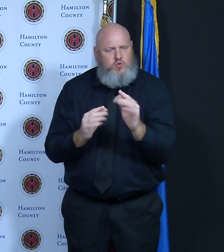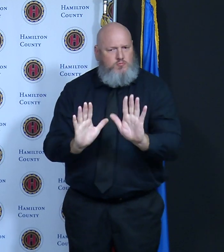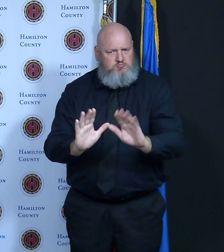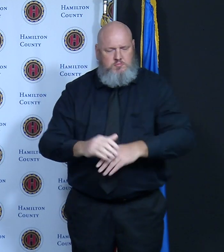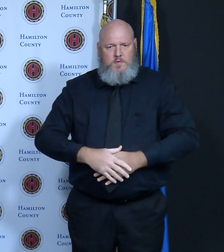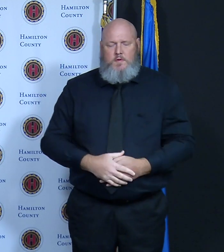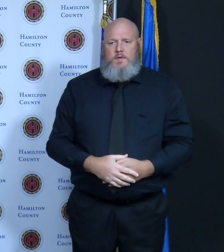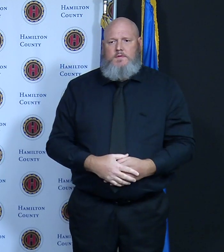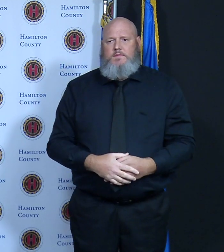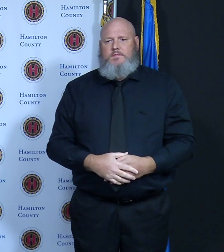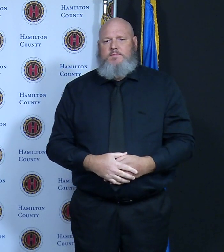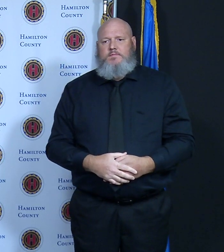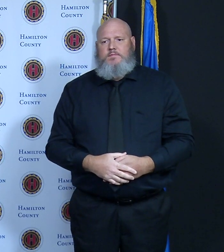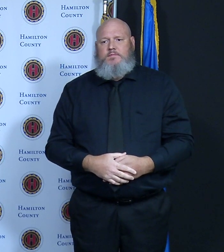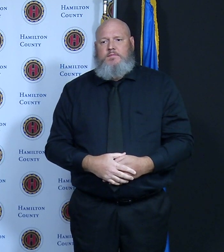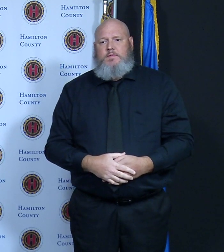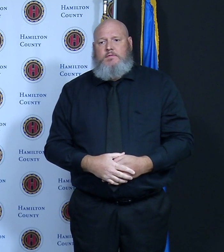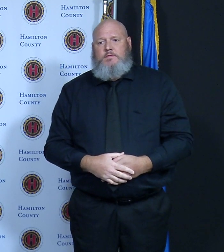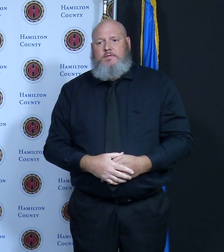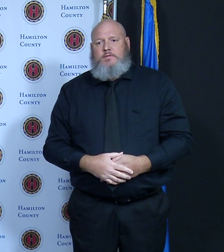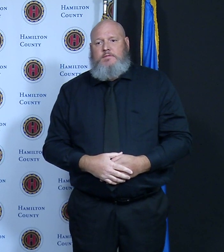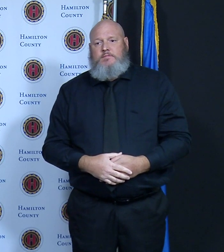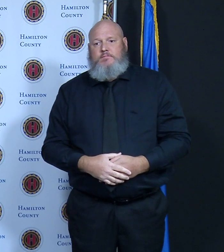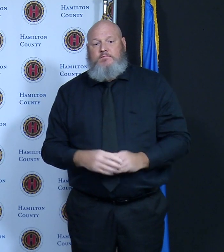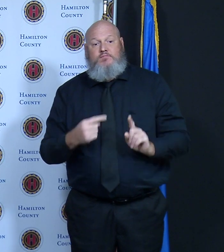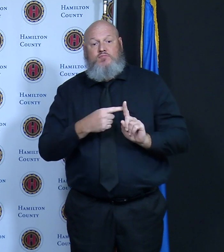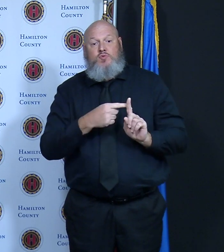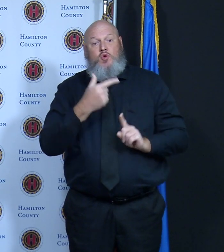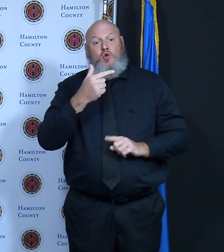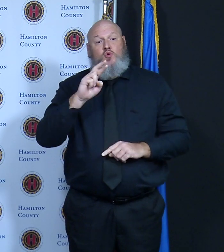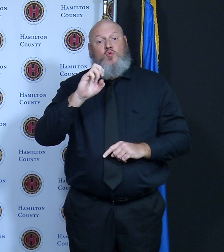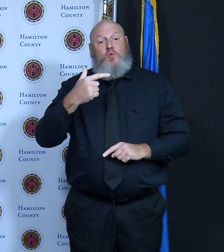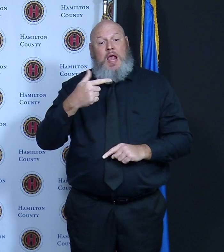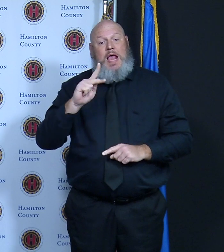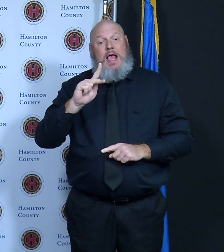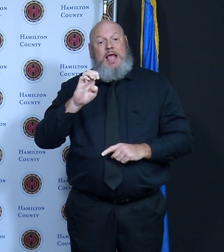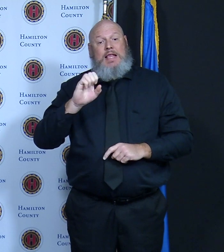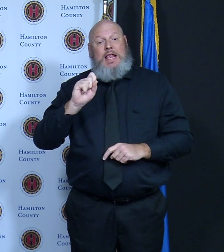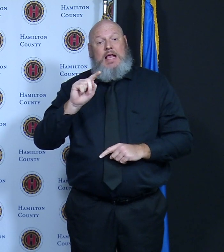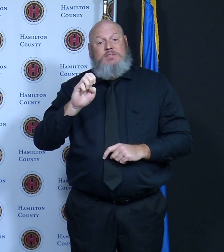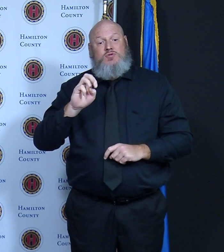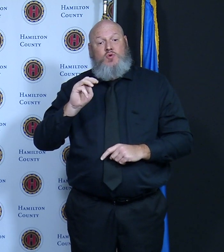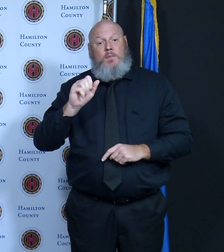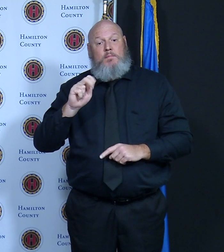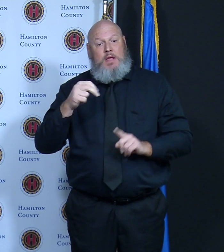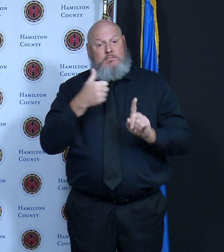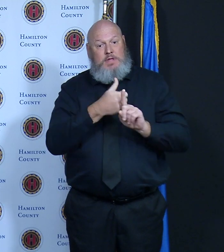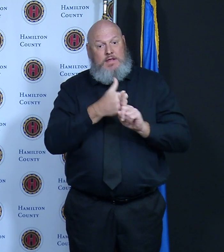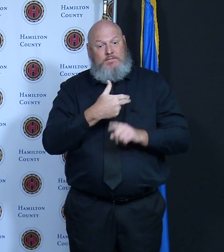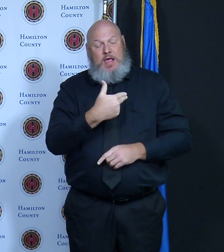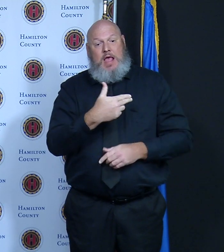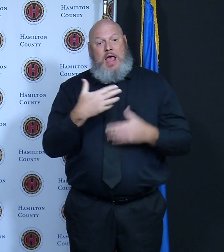he's the Commissioner of Health he was here on Monday but if you have questions there is a hotline at the health department